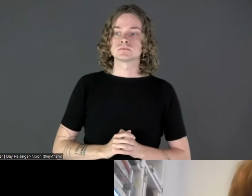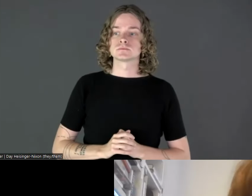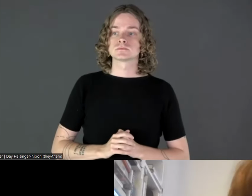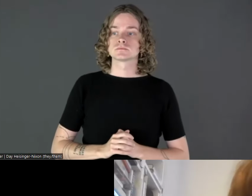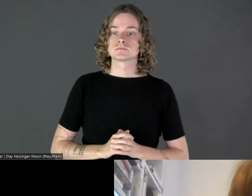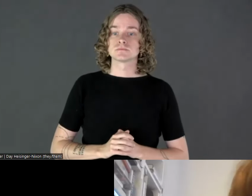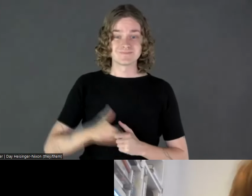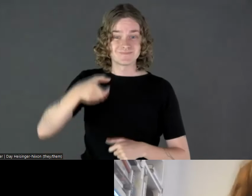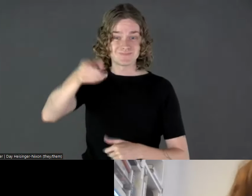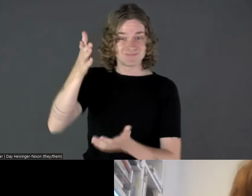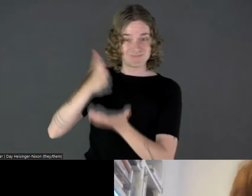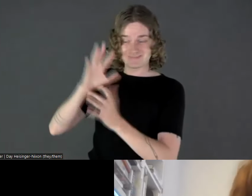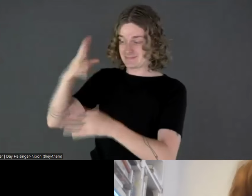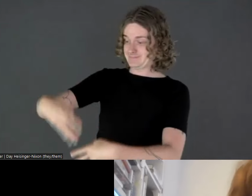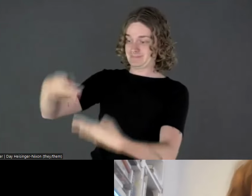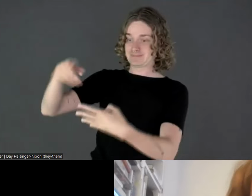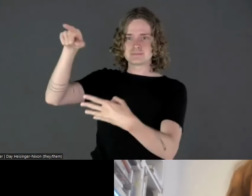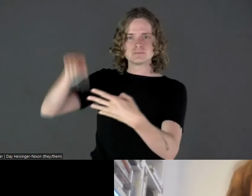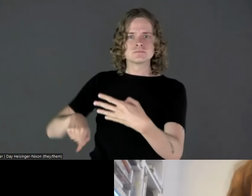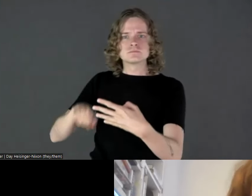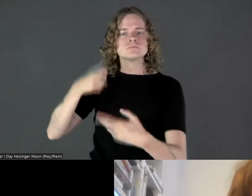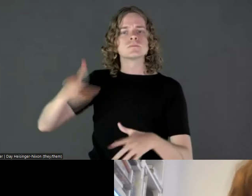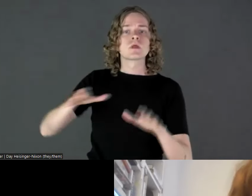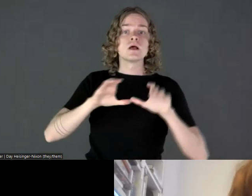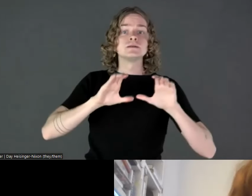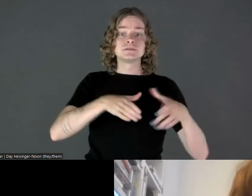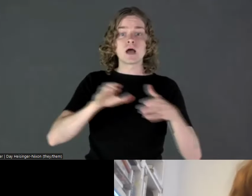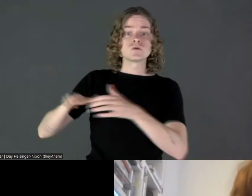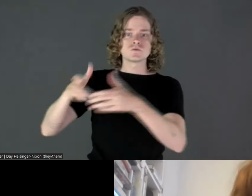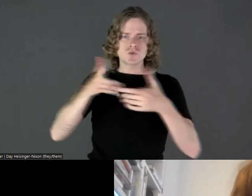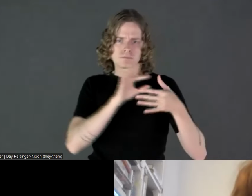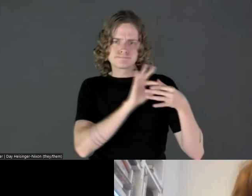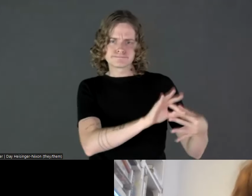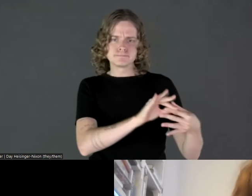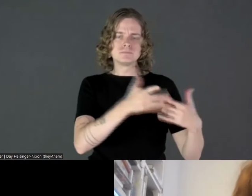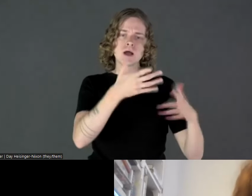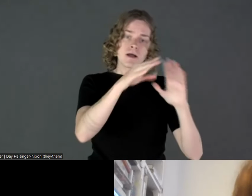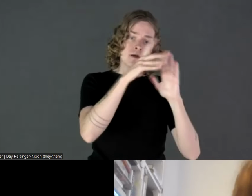when are the sector specific guidelines going to be launched? Are you planning on further tailoring